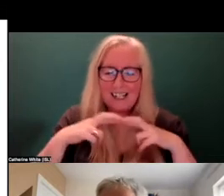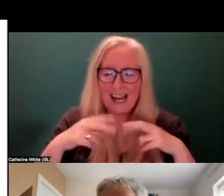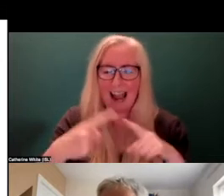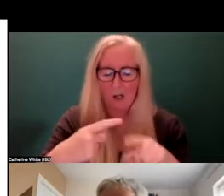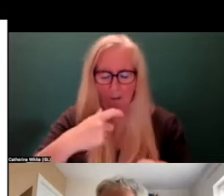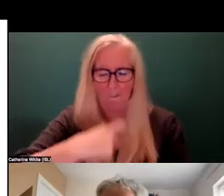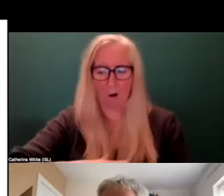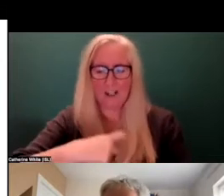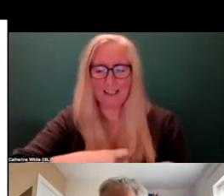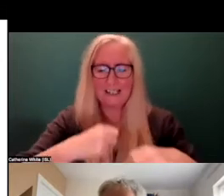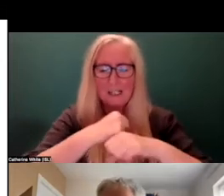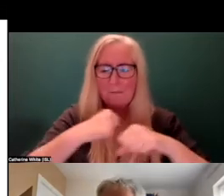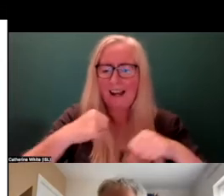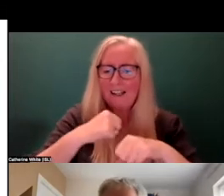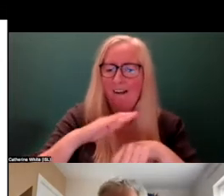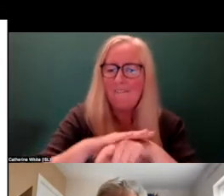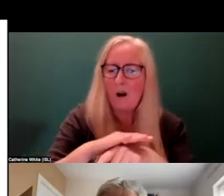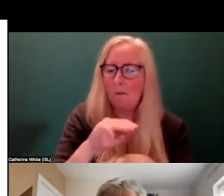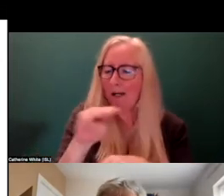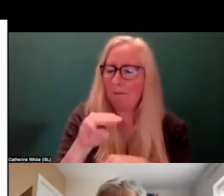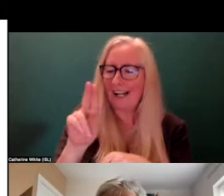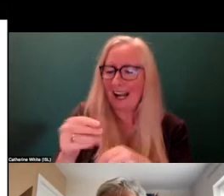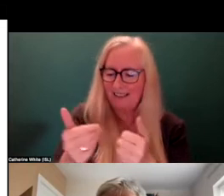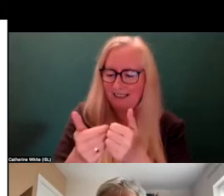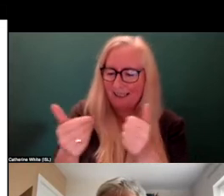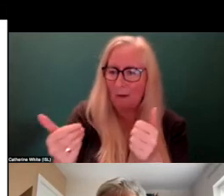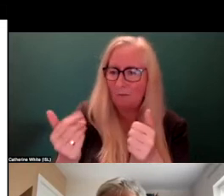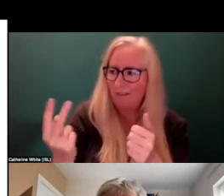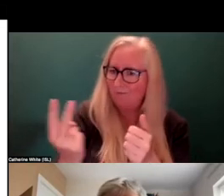dignity and personal space for the occupants to be separate from that.